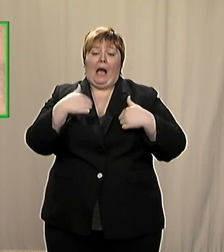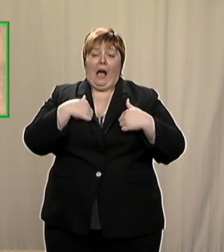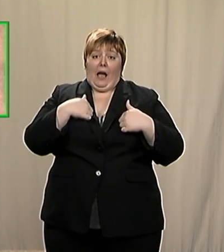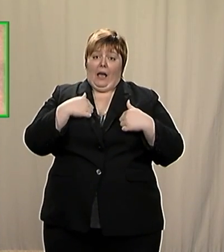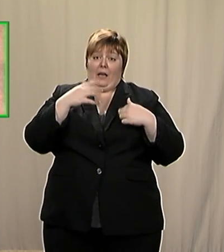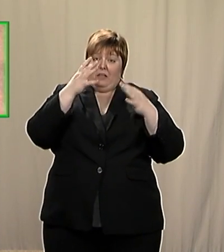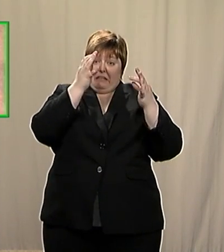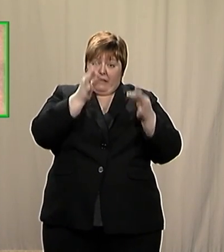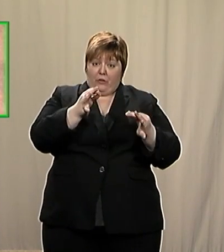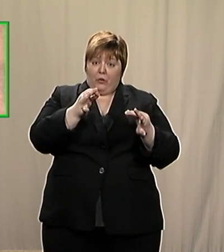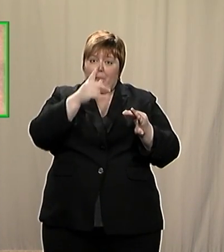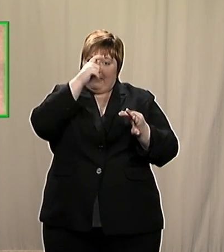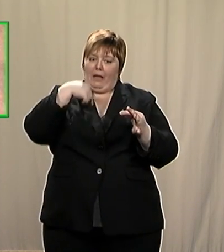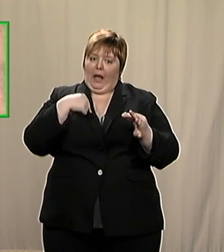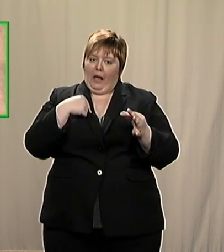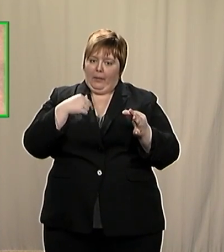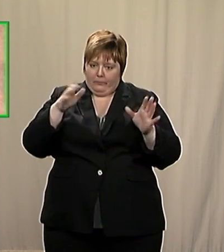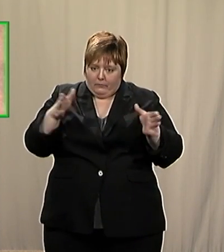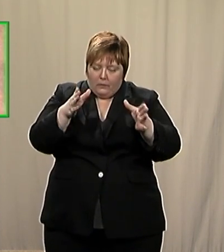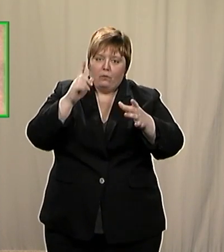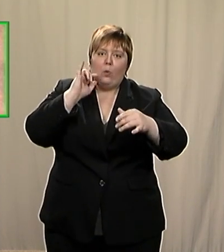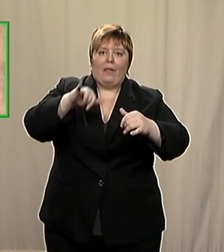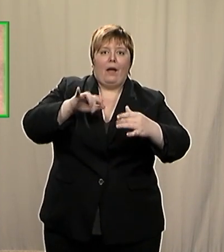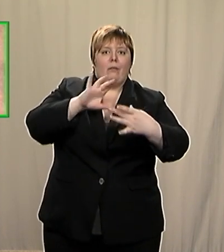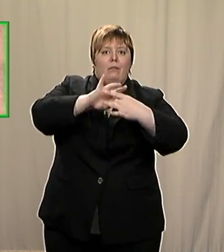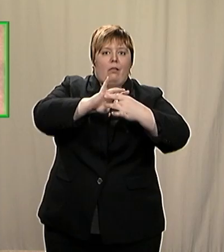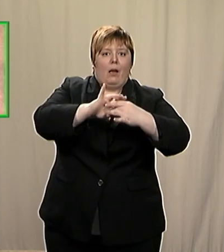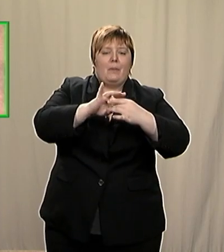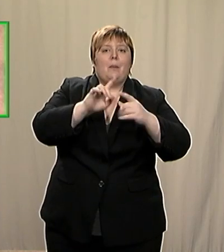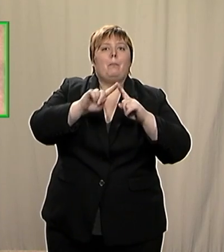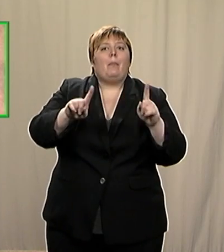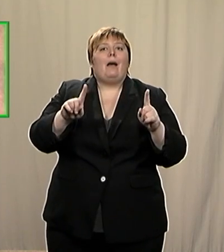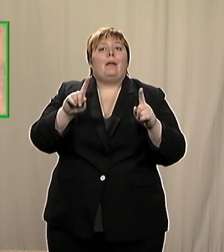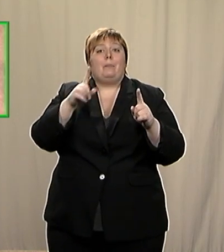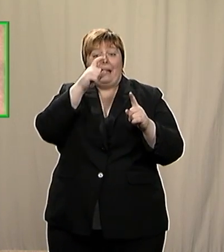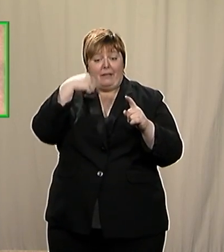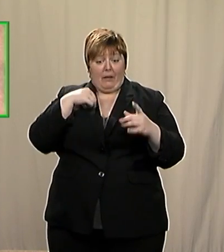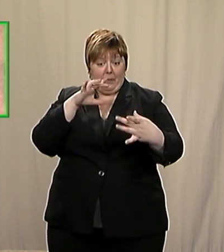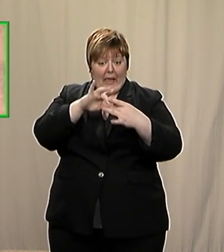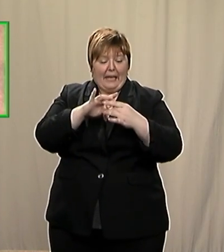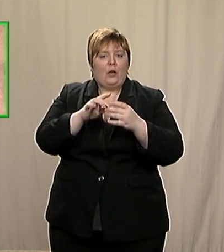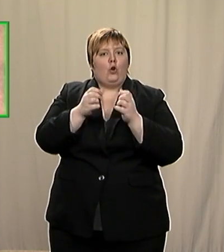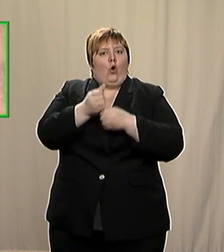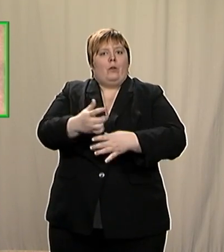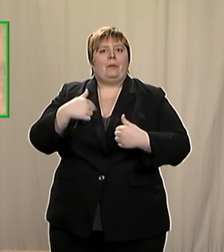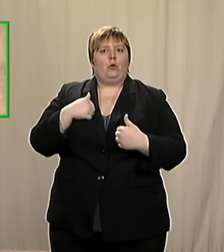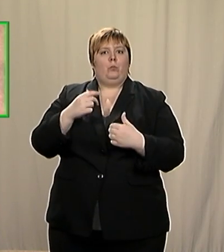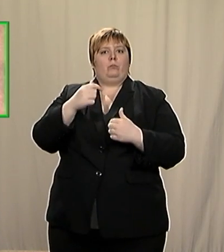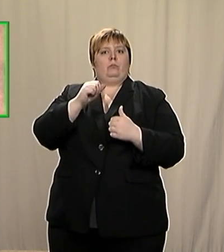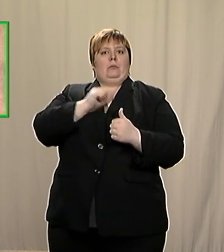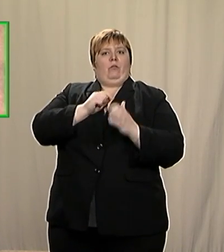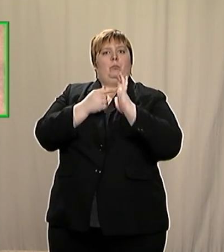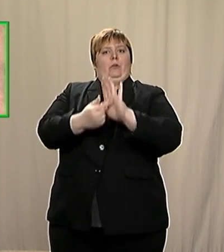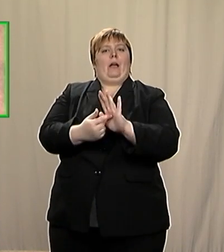but I might do it by presentation of self. That's the axes individually.